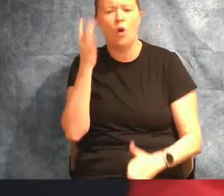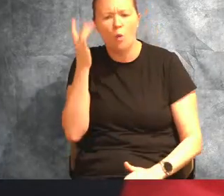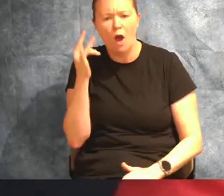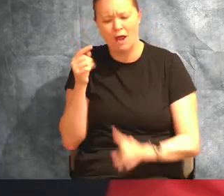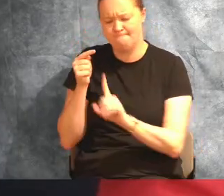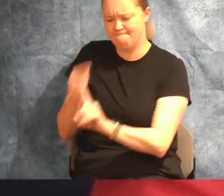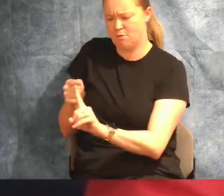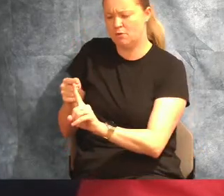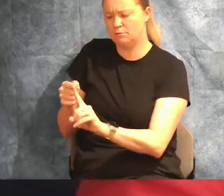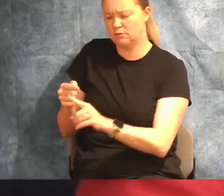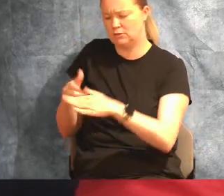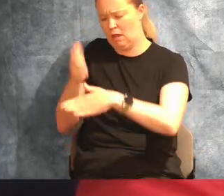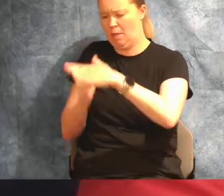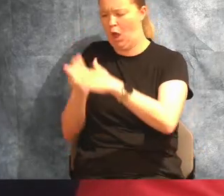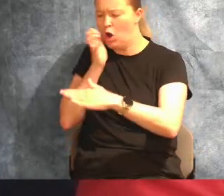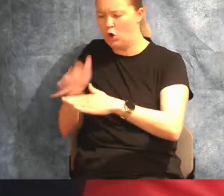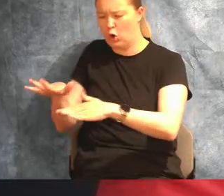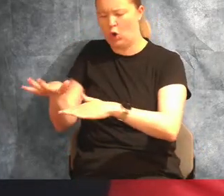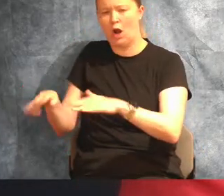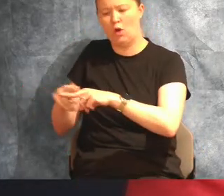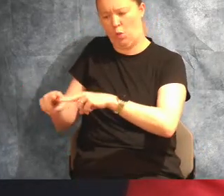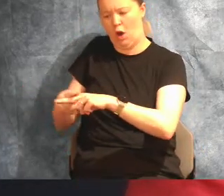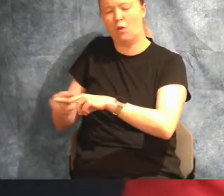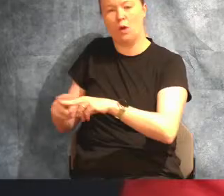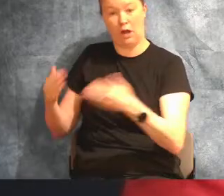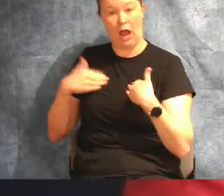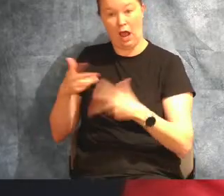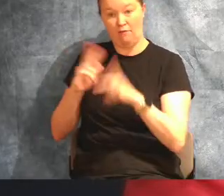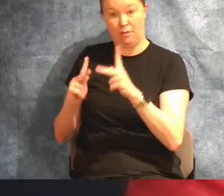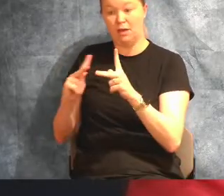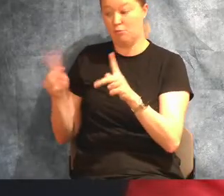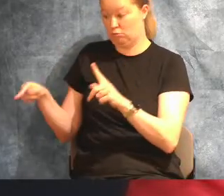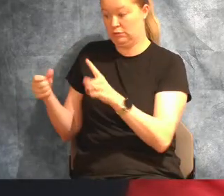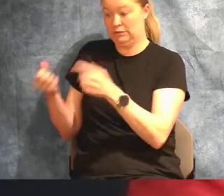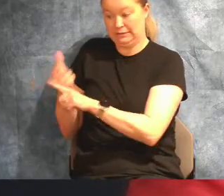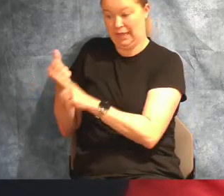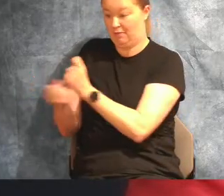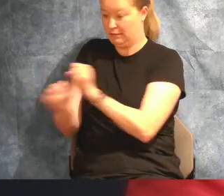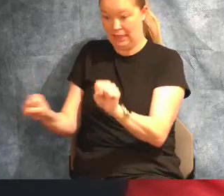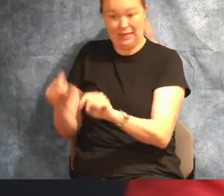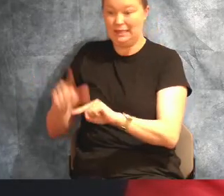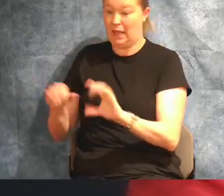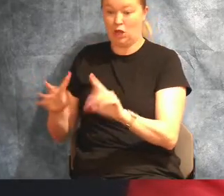of the Underground Railroad was you had people that were slaves. They couldn't do it alone. They